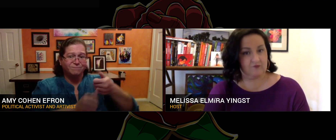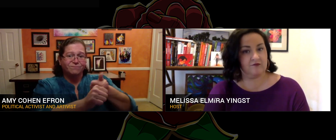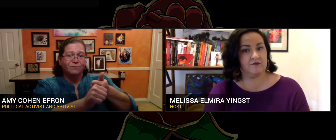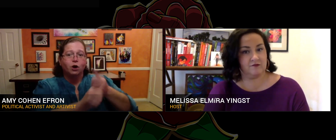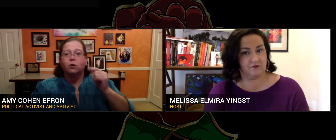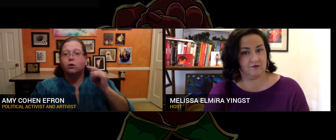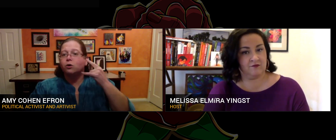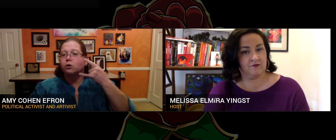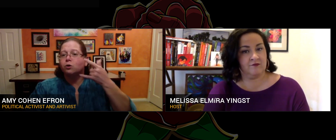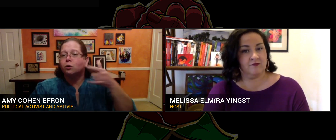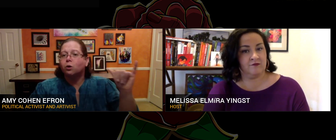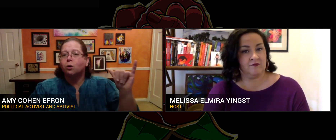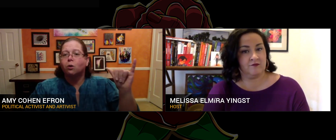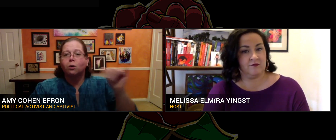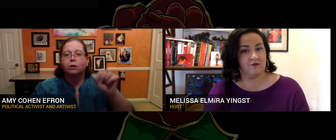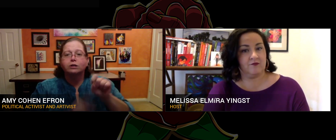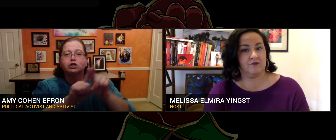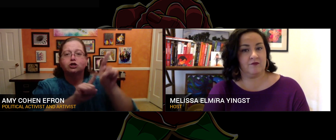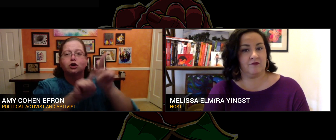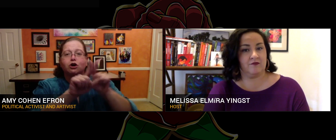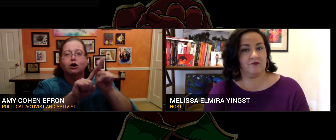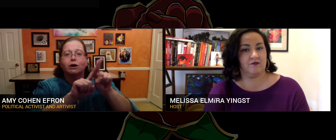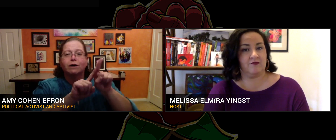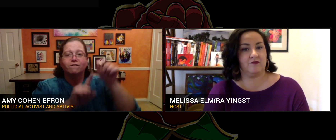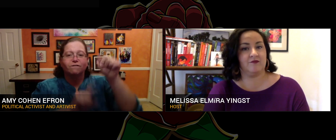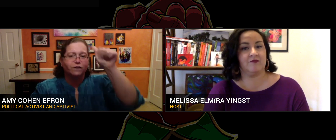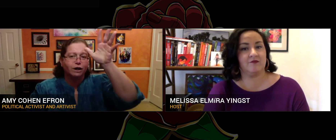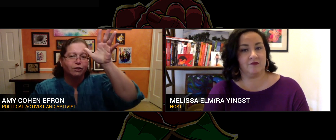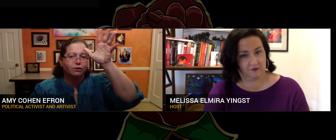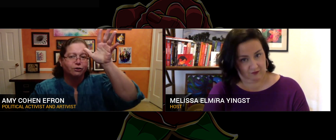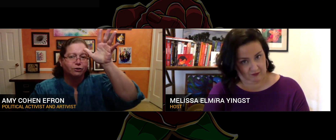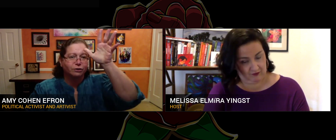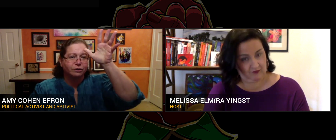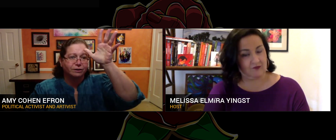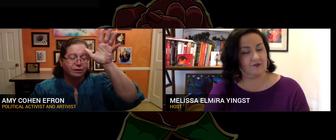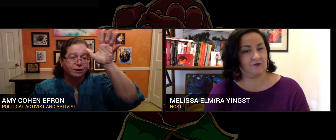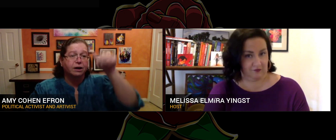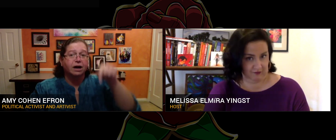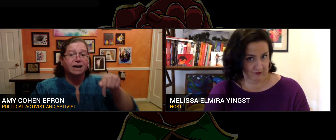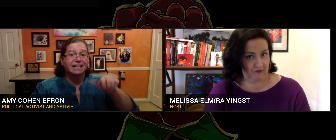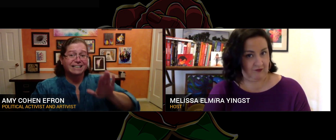is a Gold Star Father.